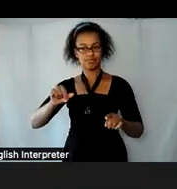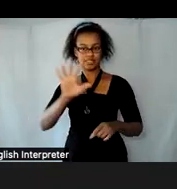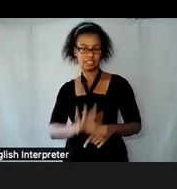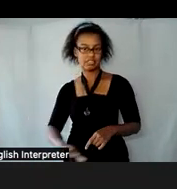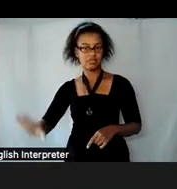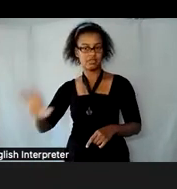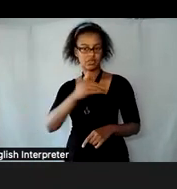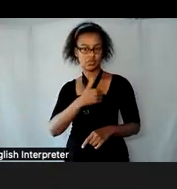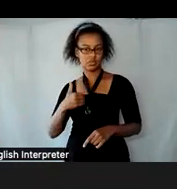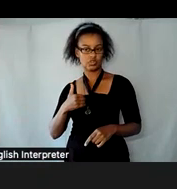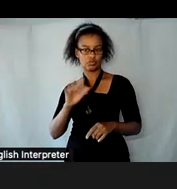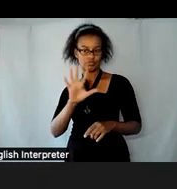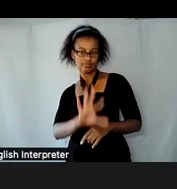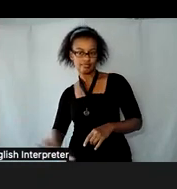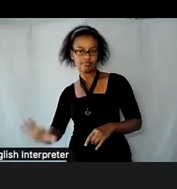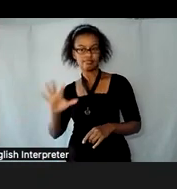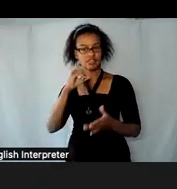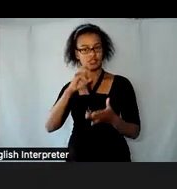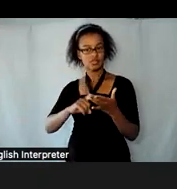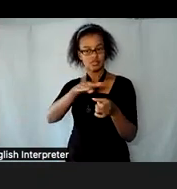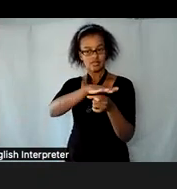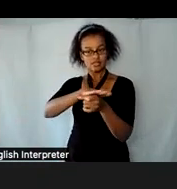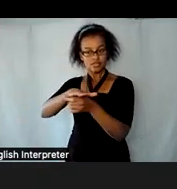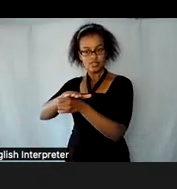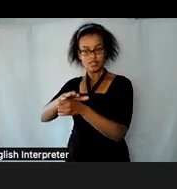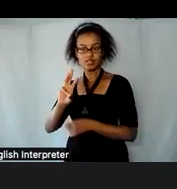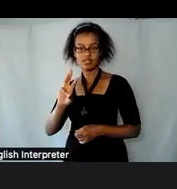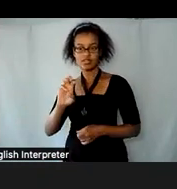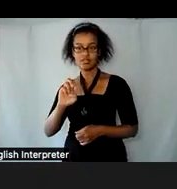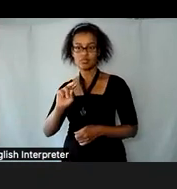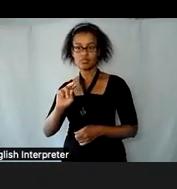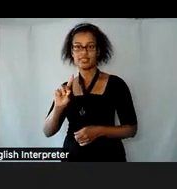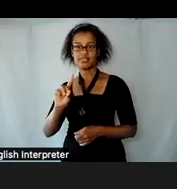the territories of the Wendat